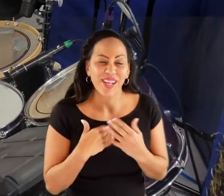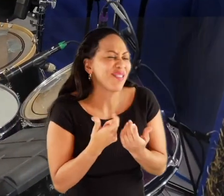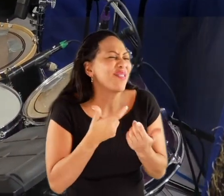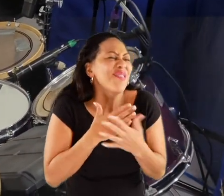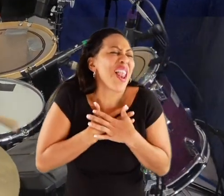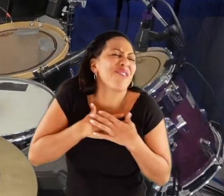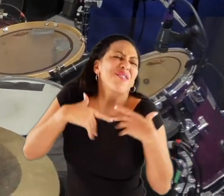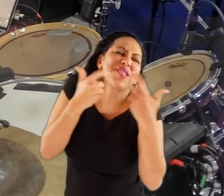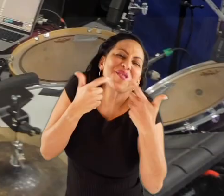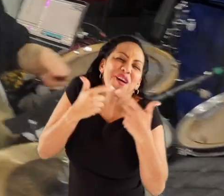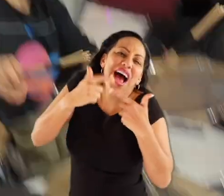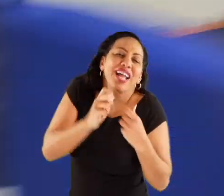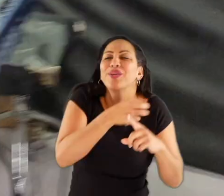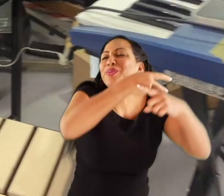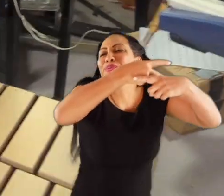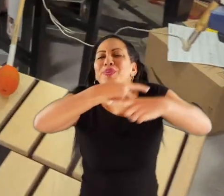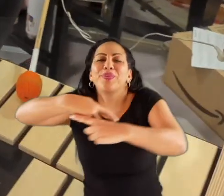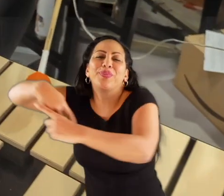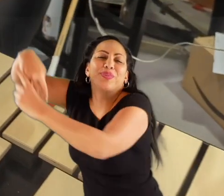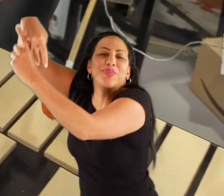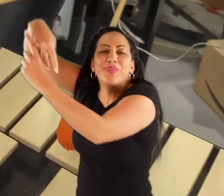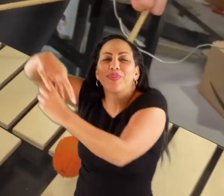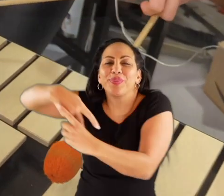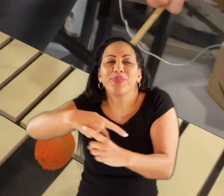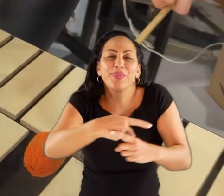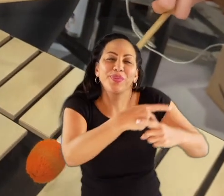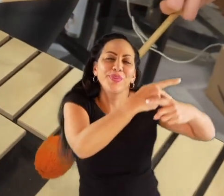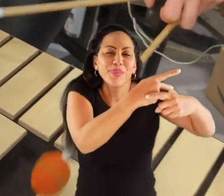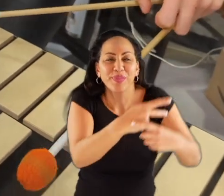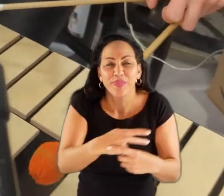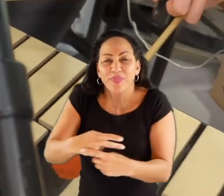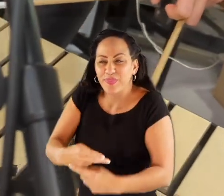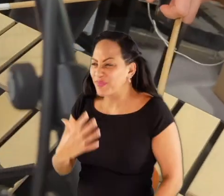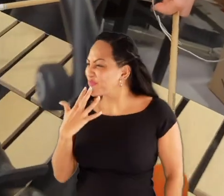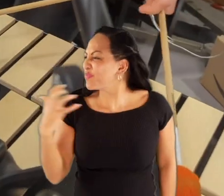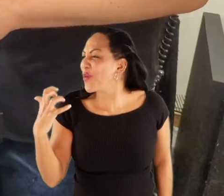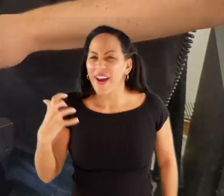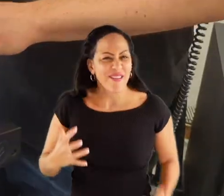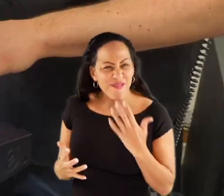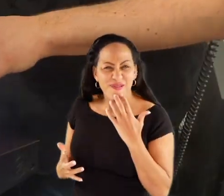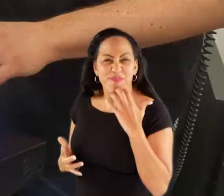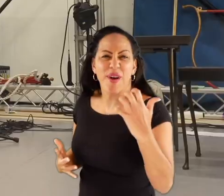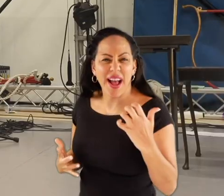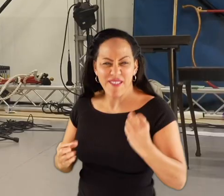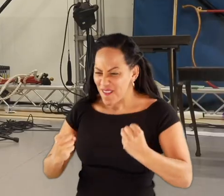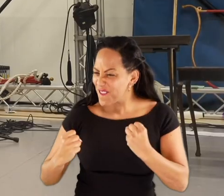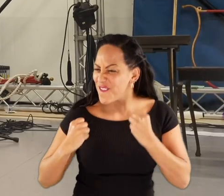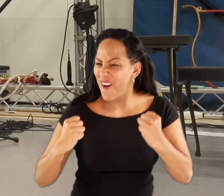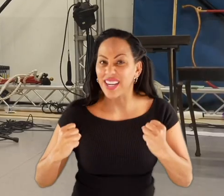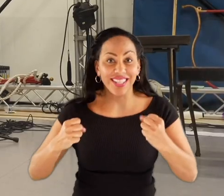The flight into the air Fearless through and through A fighter till the end Afraid of nothing